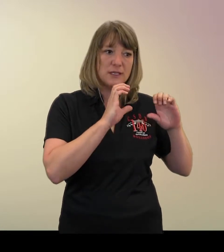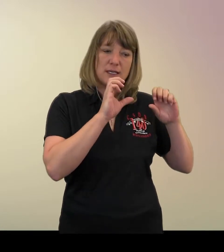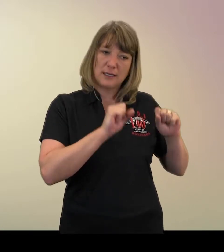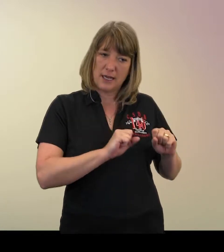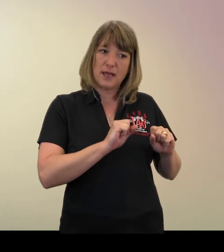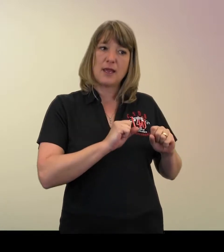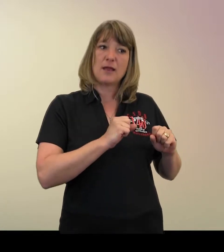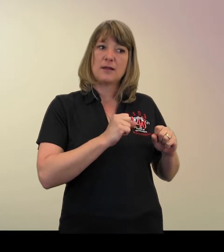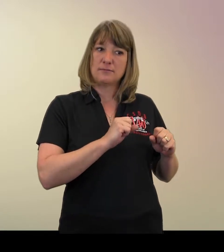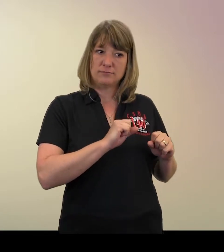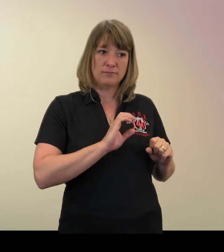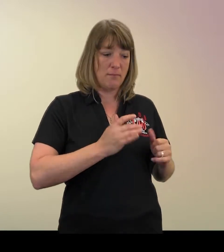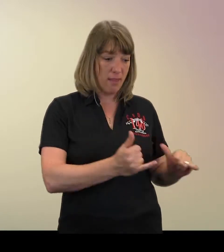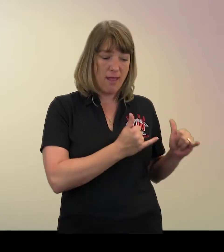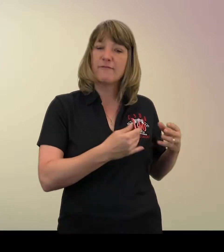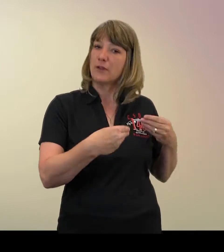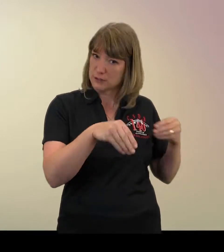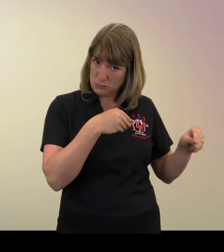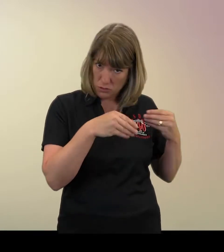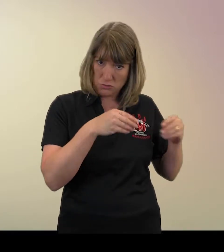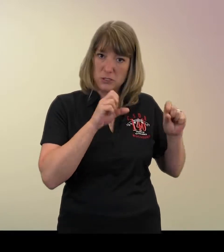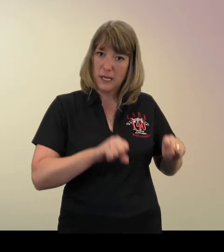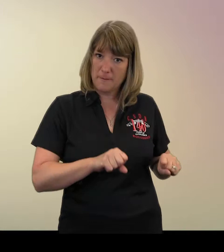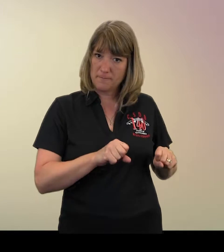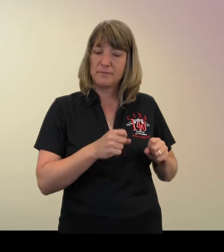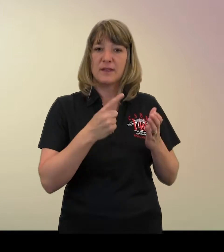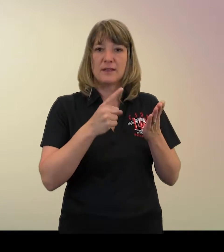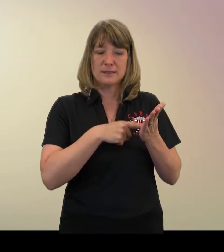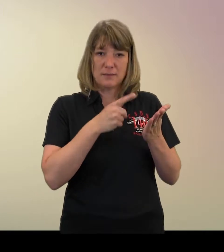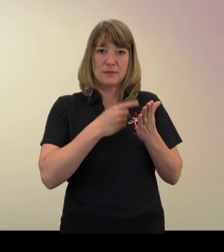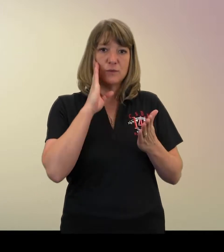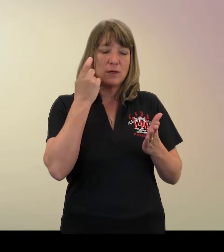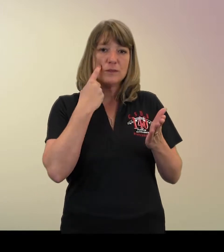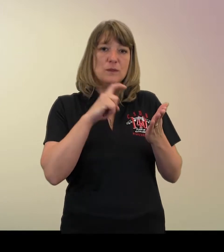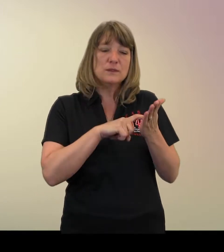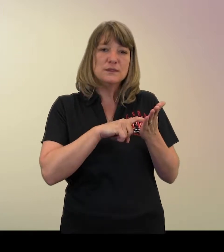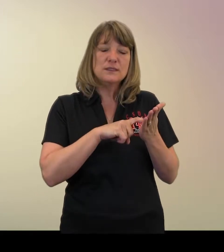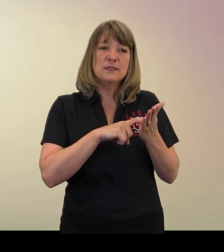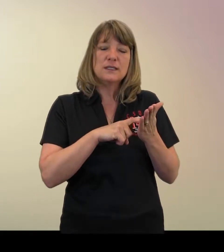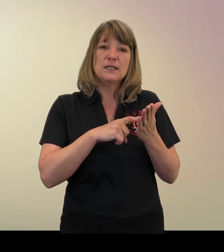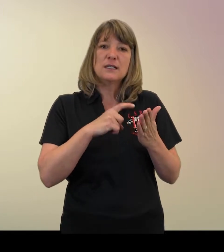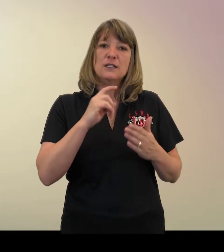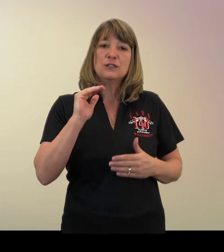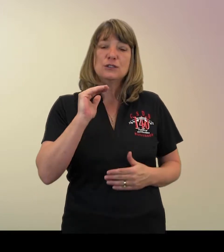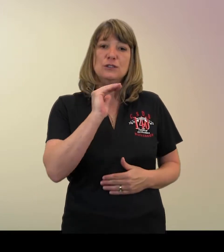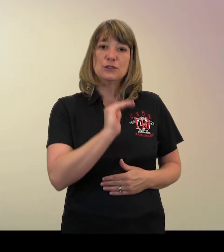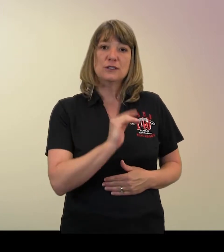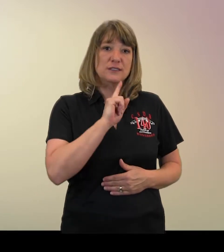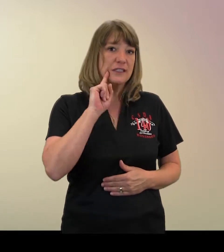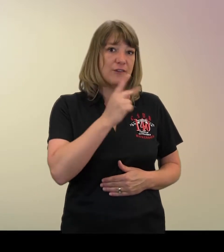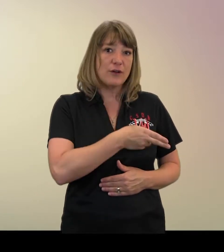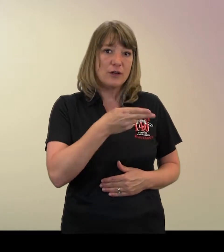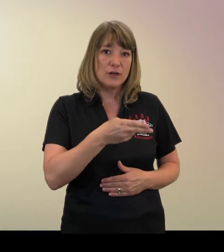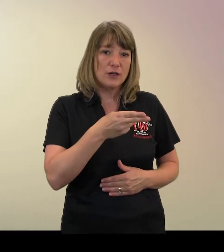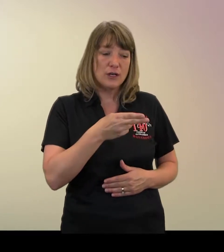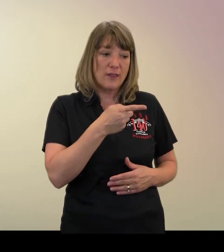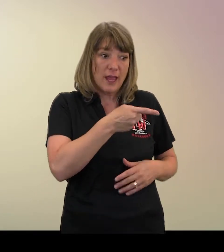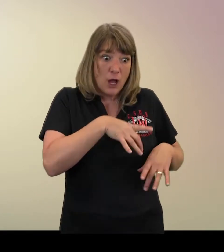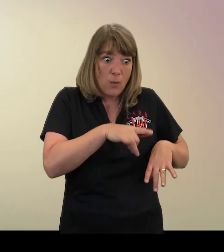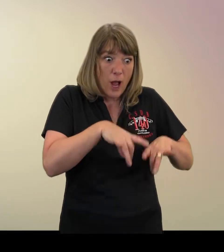to be able to be flexible in their play. Sometimes, you see as children, who are deaf and hard of hearing, are acquiring language,